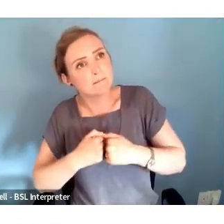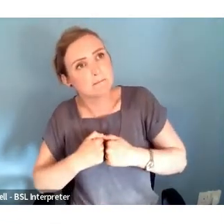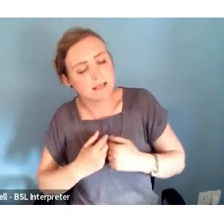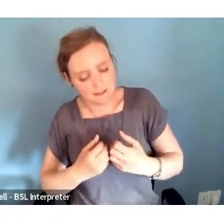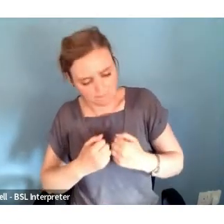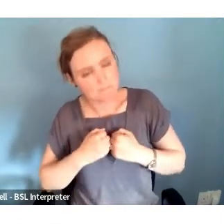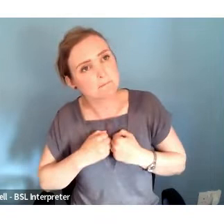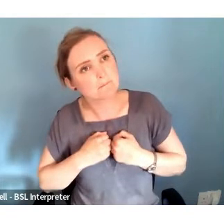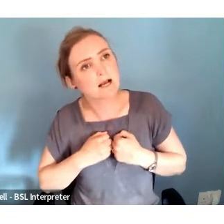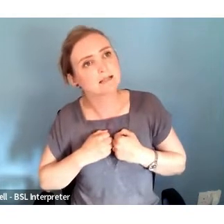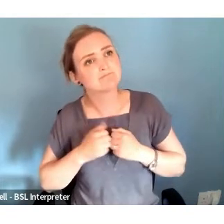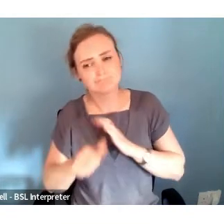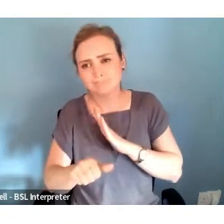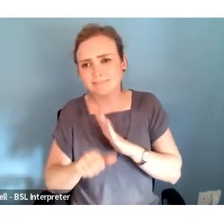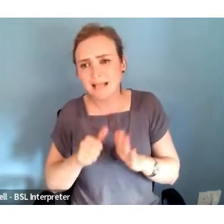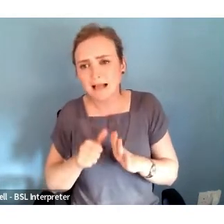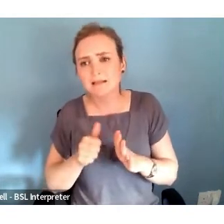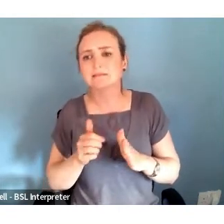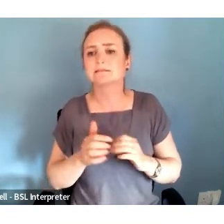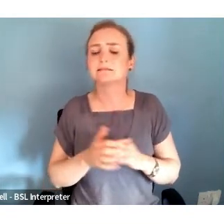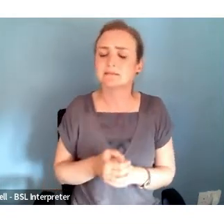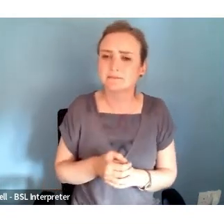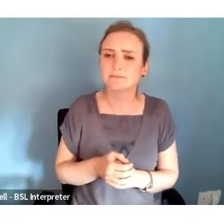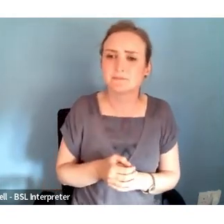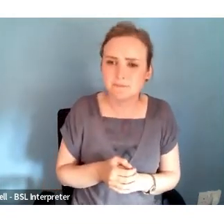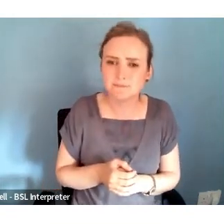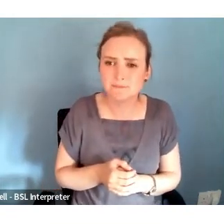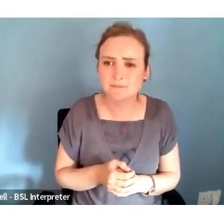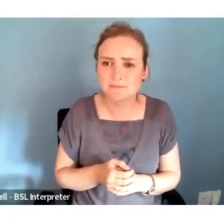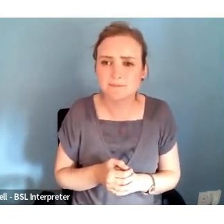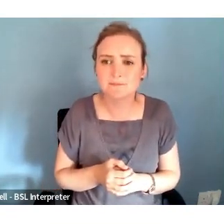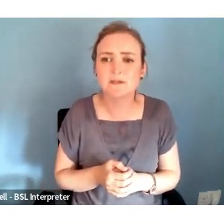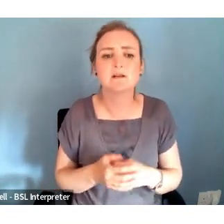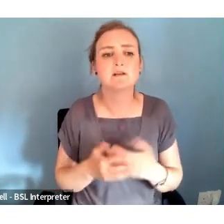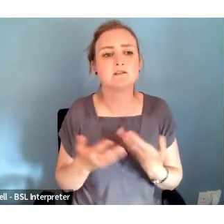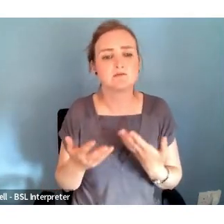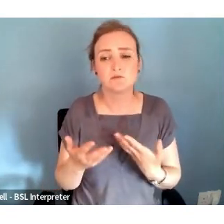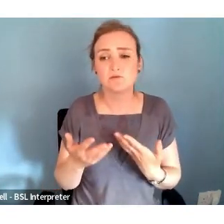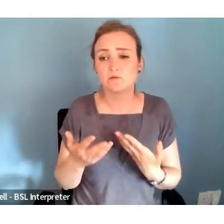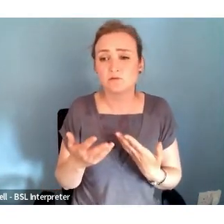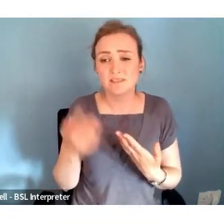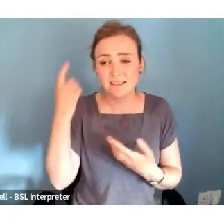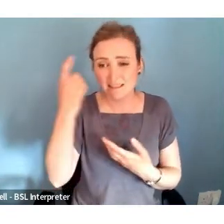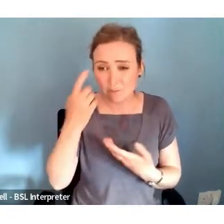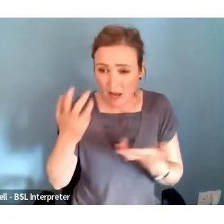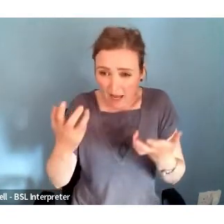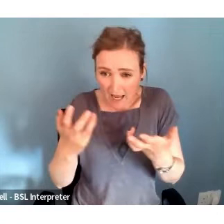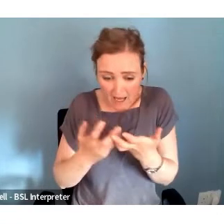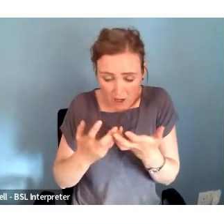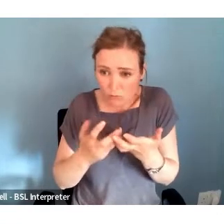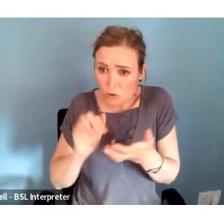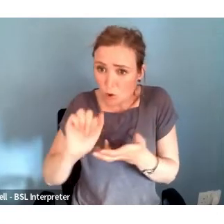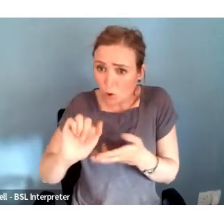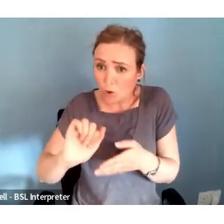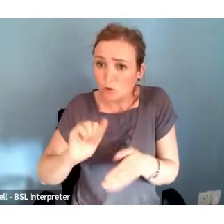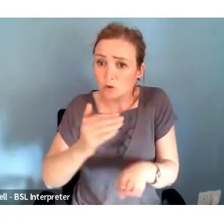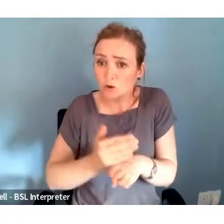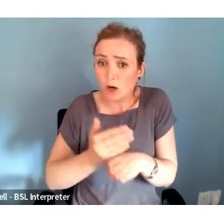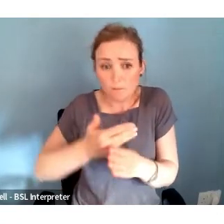are important when looking at how to sell the job to the candidate. What you want is a good response from people